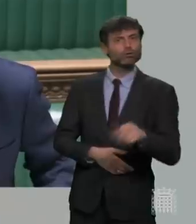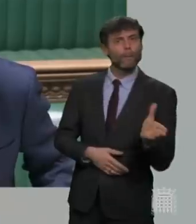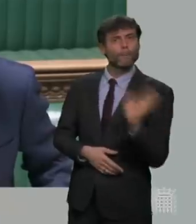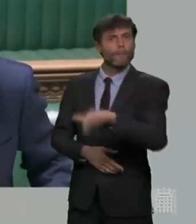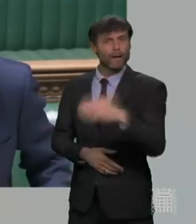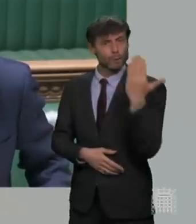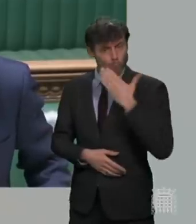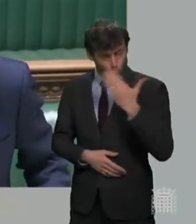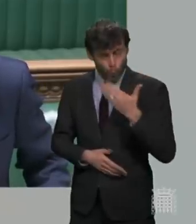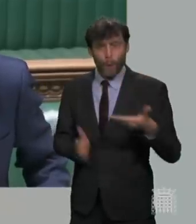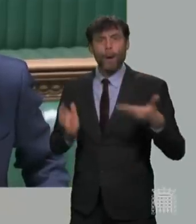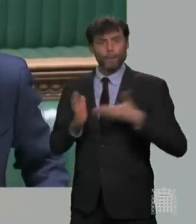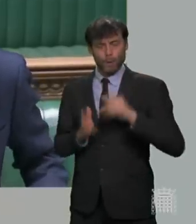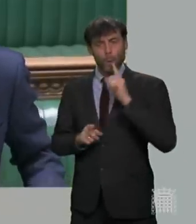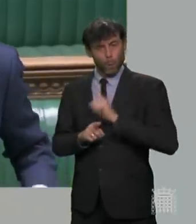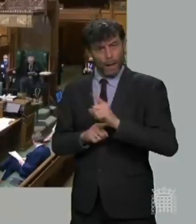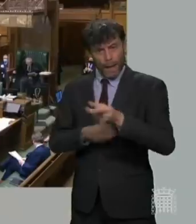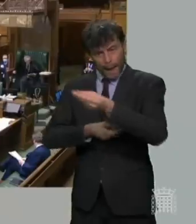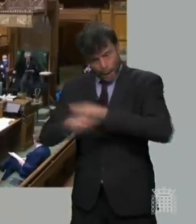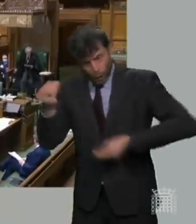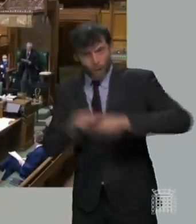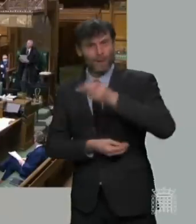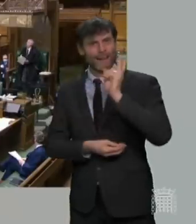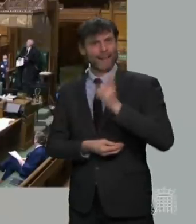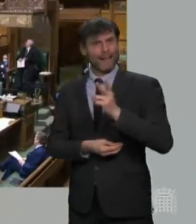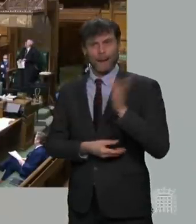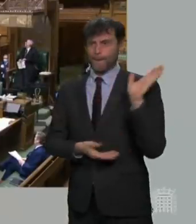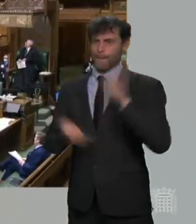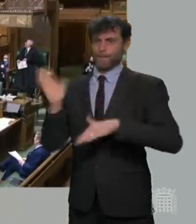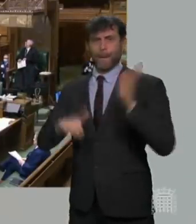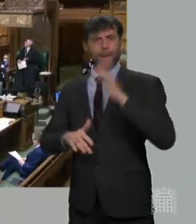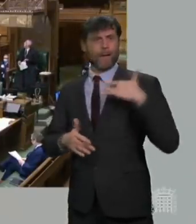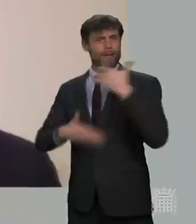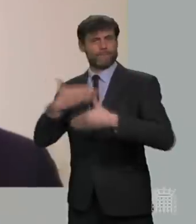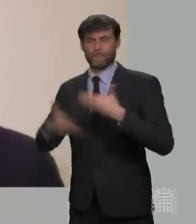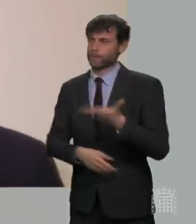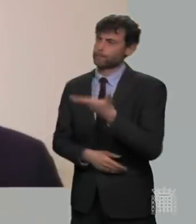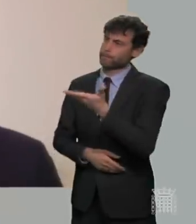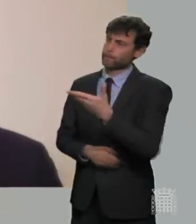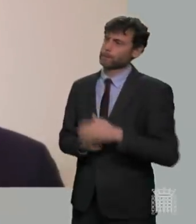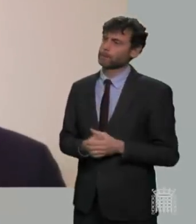economy and restart our lives. >> Mr Gagan Mohindra (South